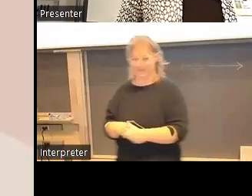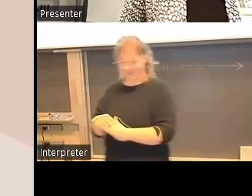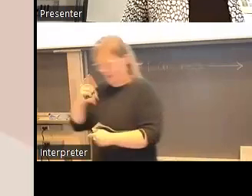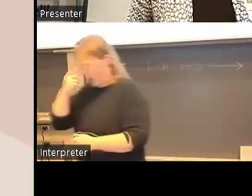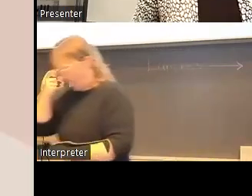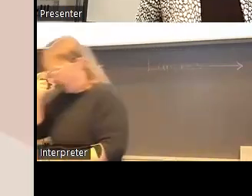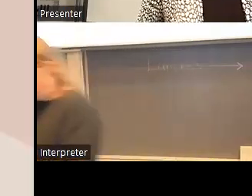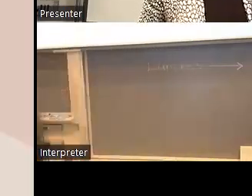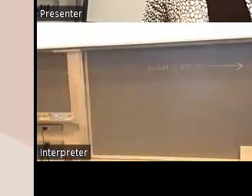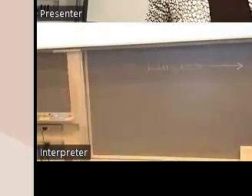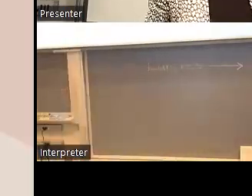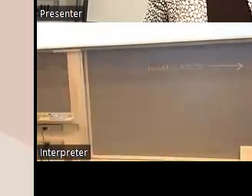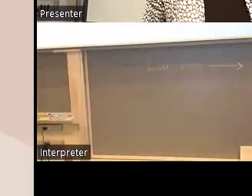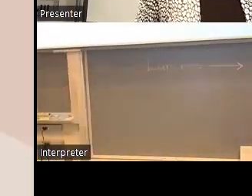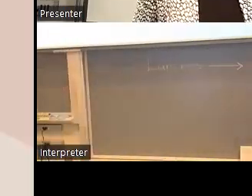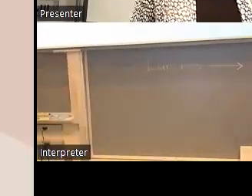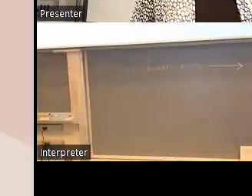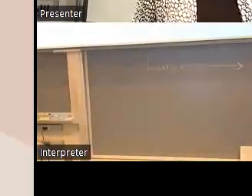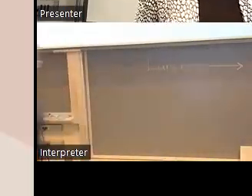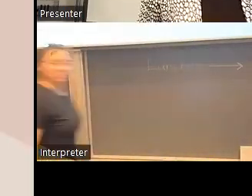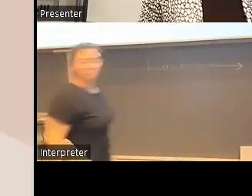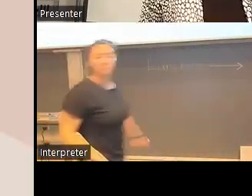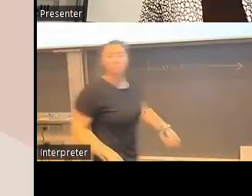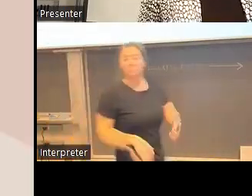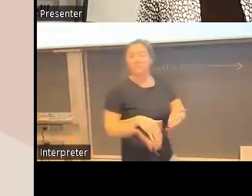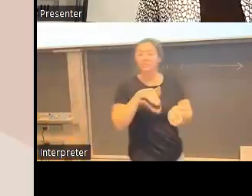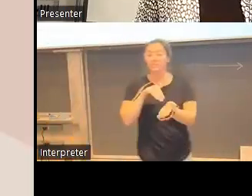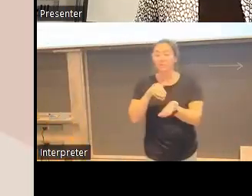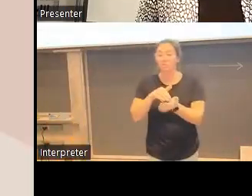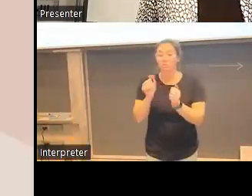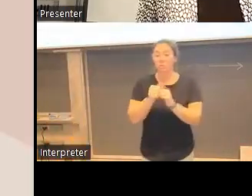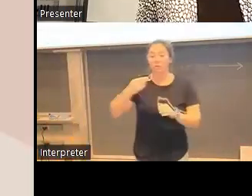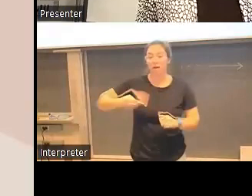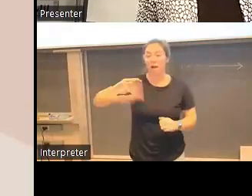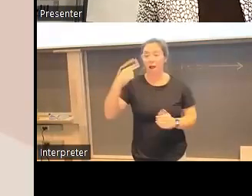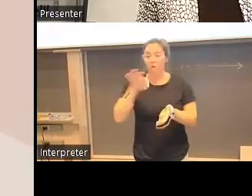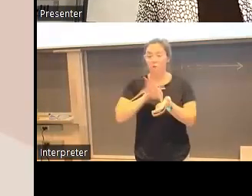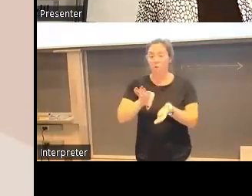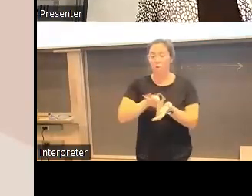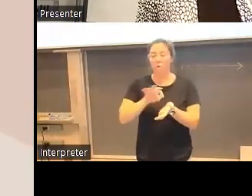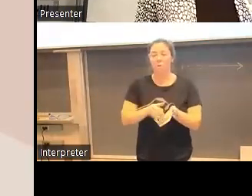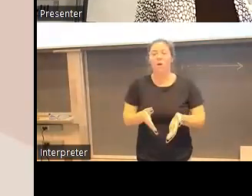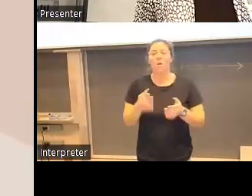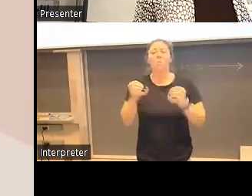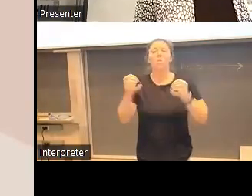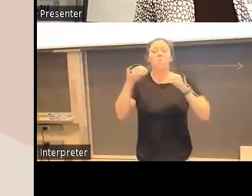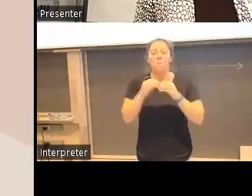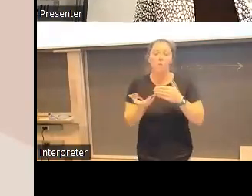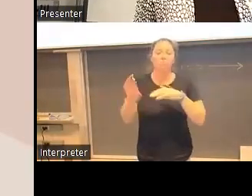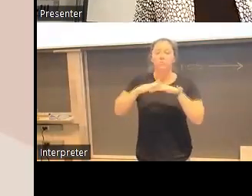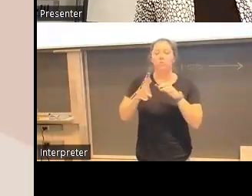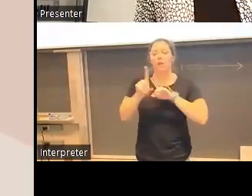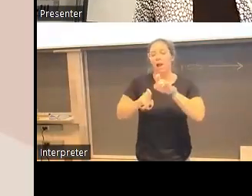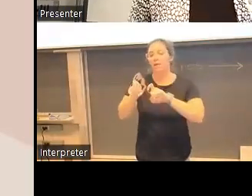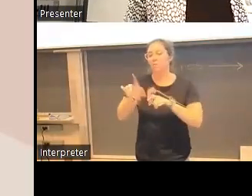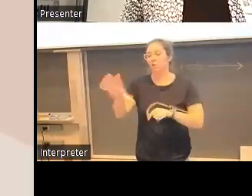satisfaction scores were 10.5 times more likely to ask about patient concerns and female Physicians